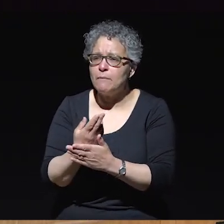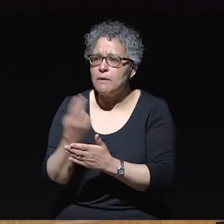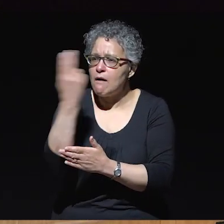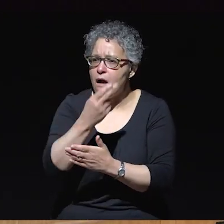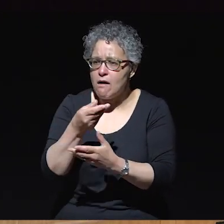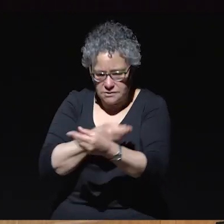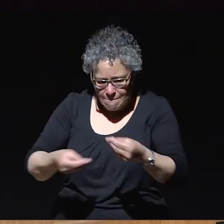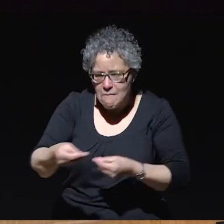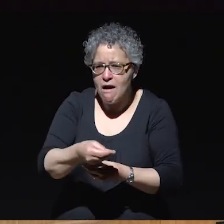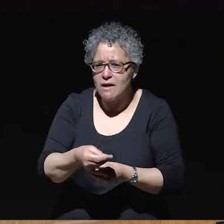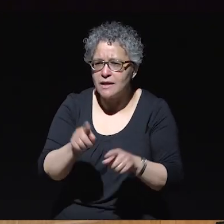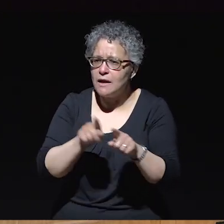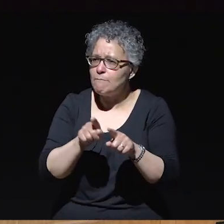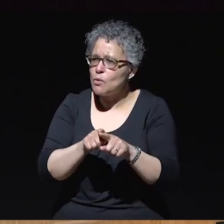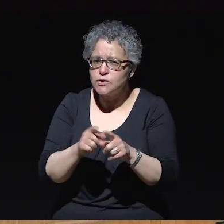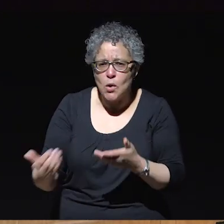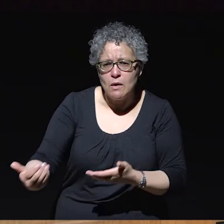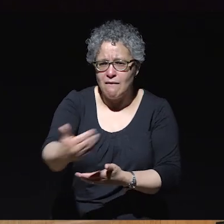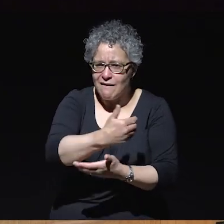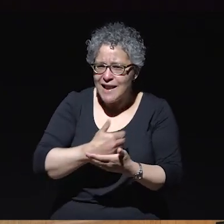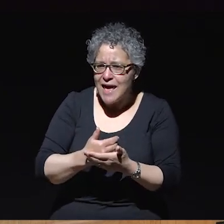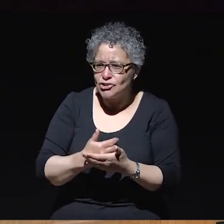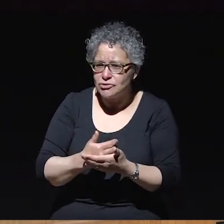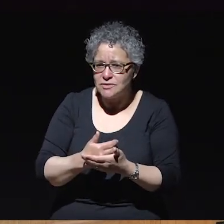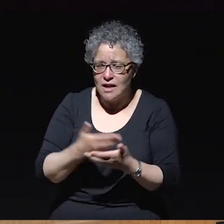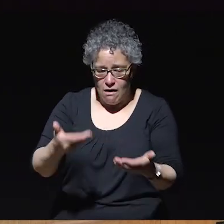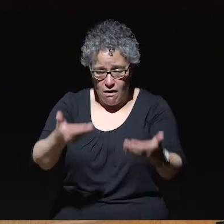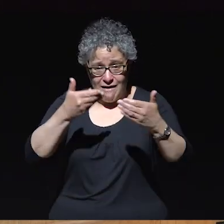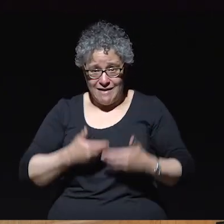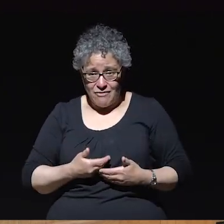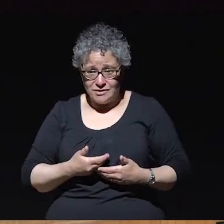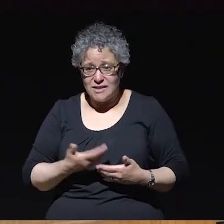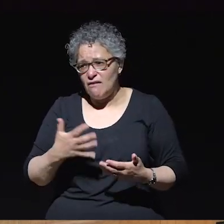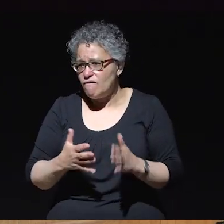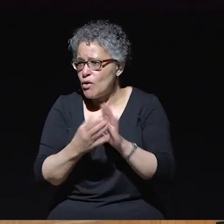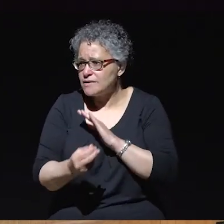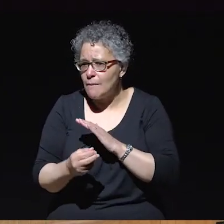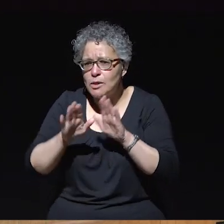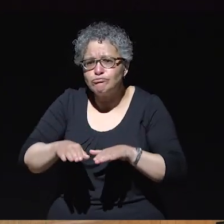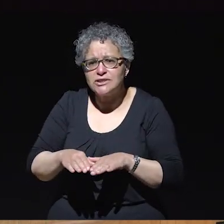and, indeed, the collections that are being either inherited by, let's say, British aristocracy and landed gentry